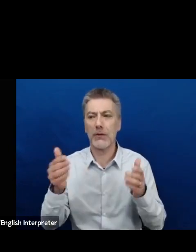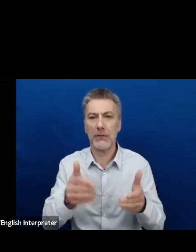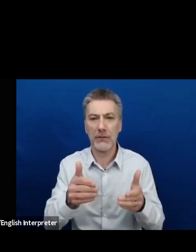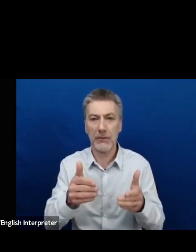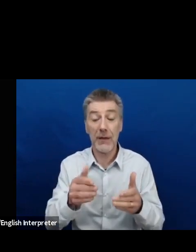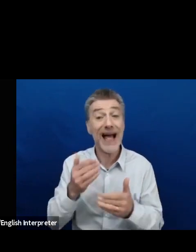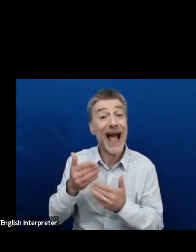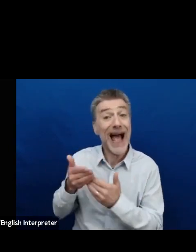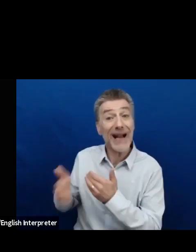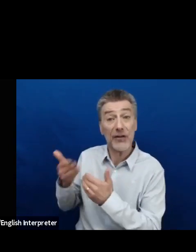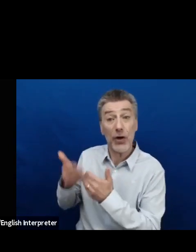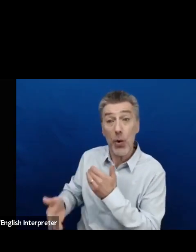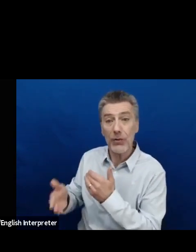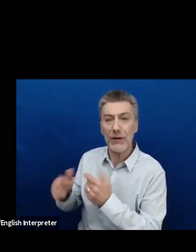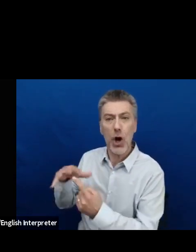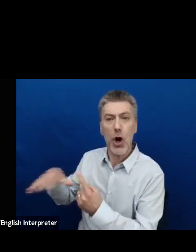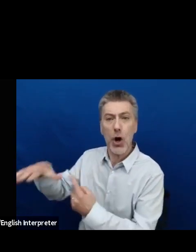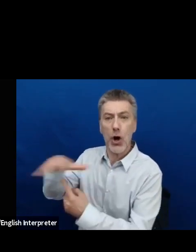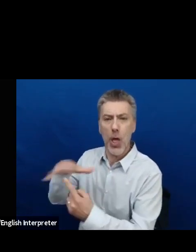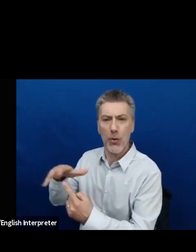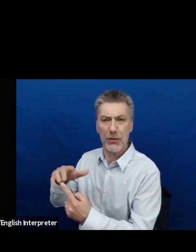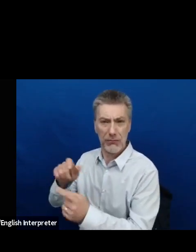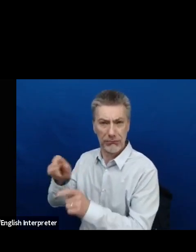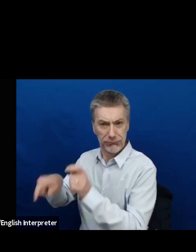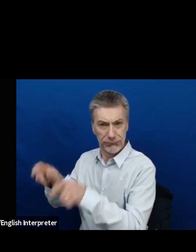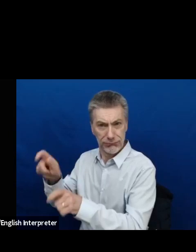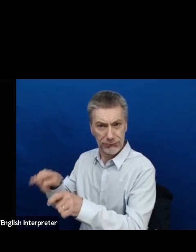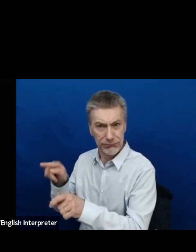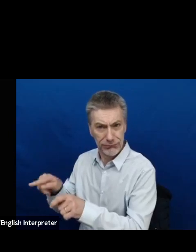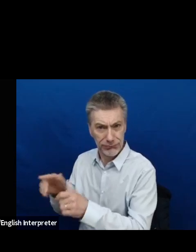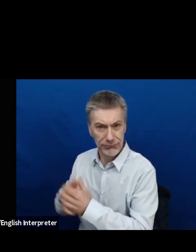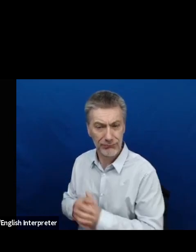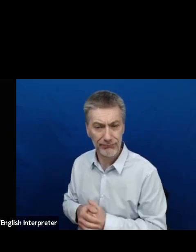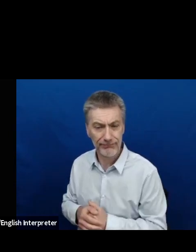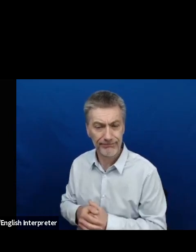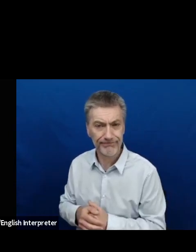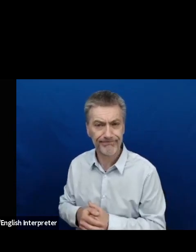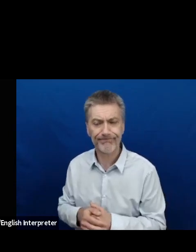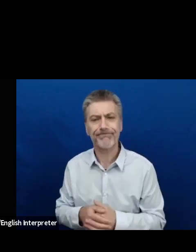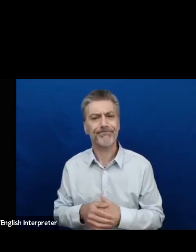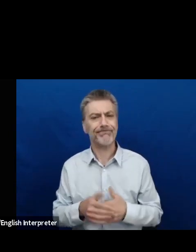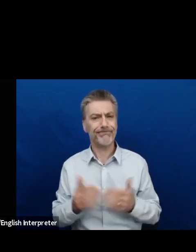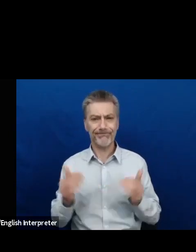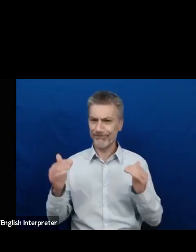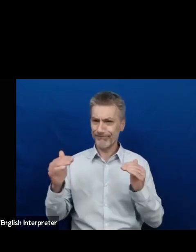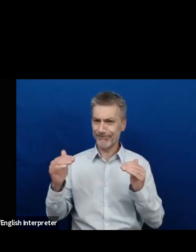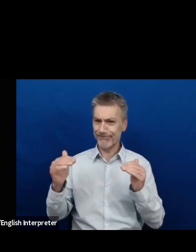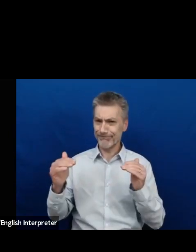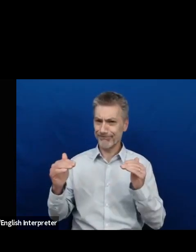draw resources in to Westminster. Howard any redistribution